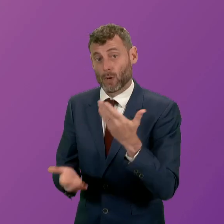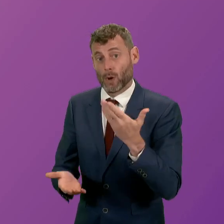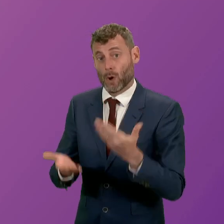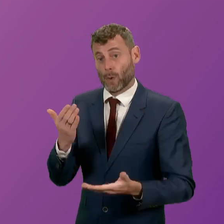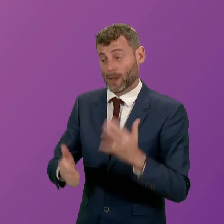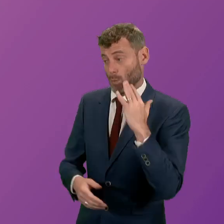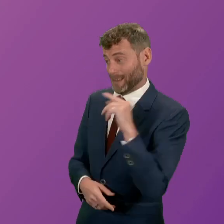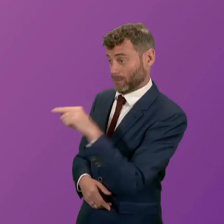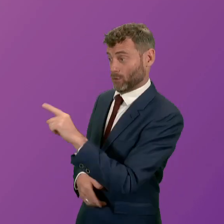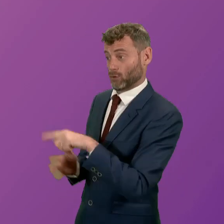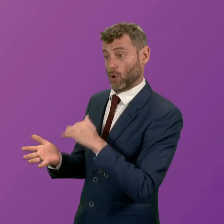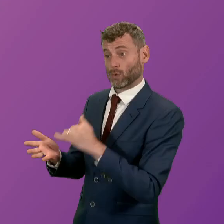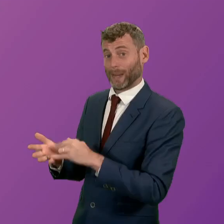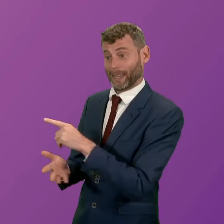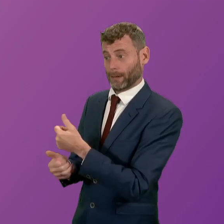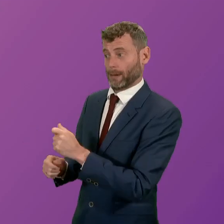First Minister. The British Medical Association Scotland says that the Scottish National Party’s